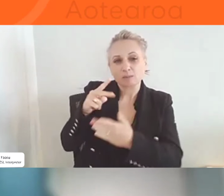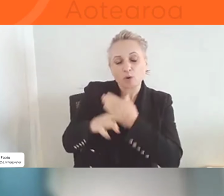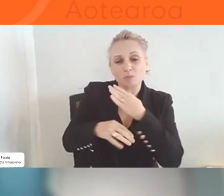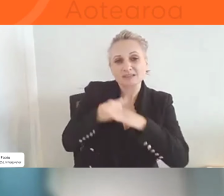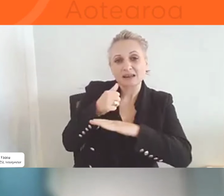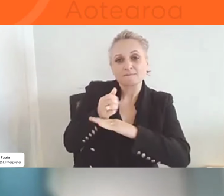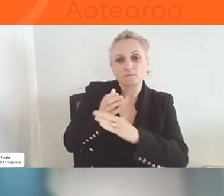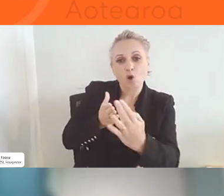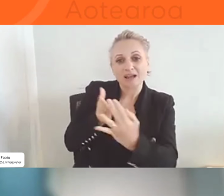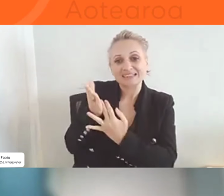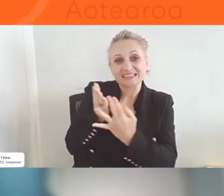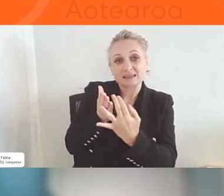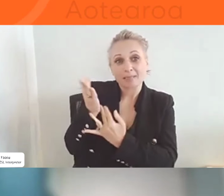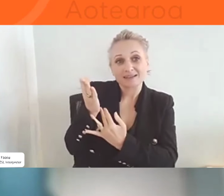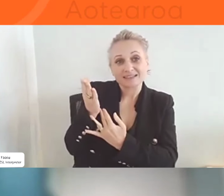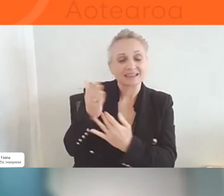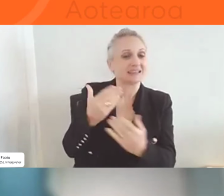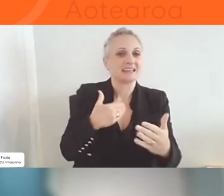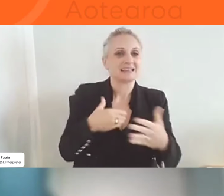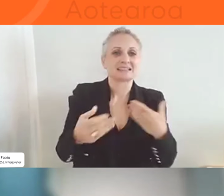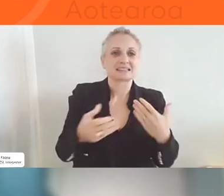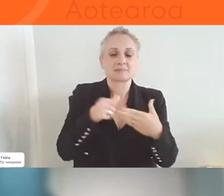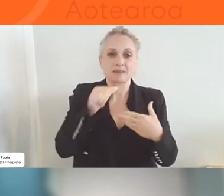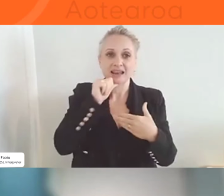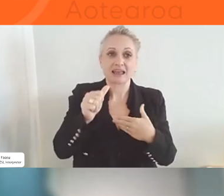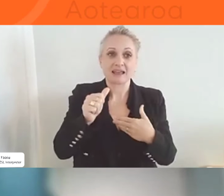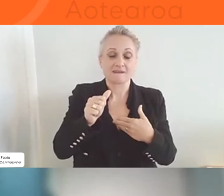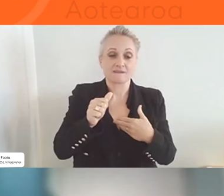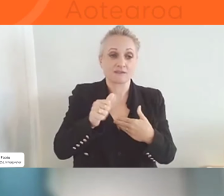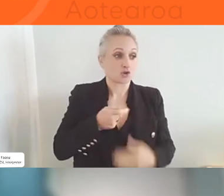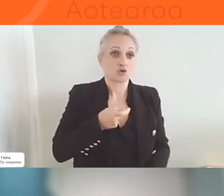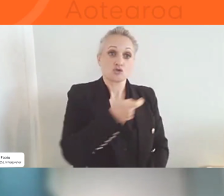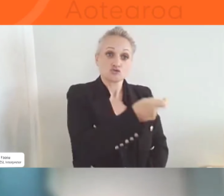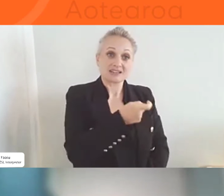whether you're an occupier or a landlord, you can pursue 1% finance,